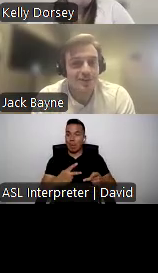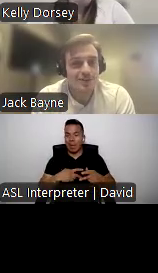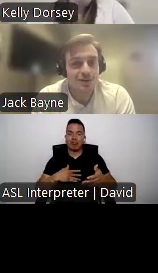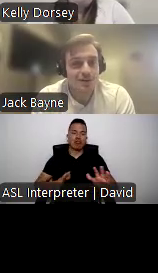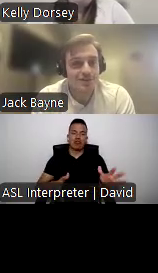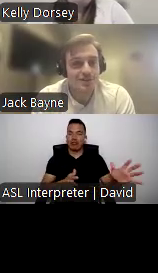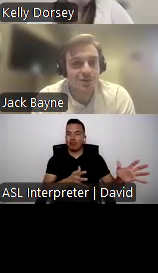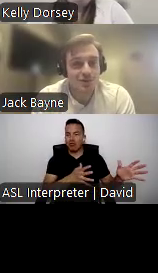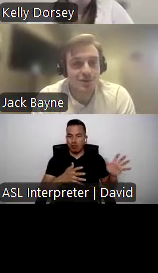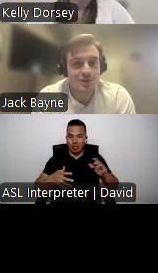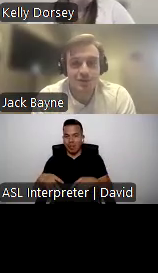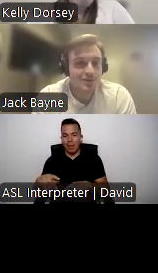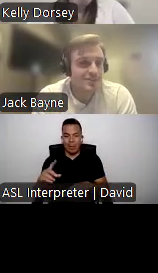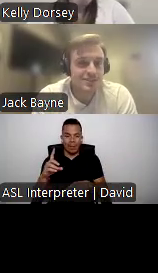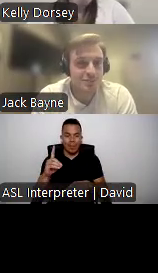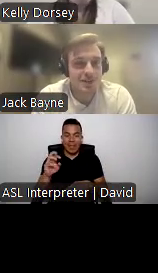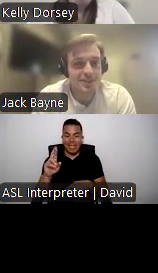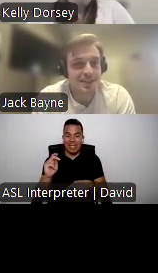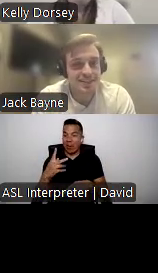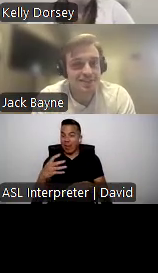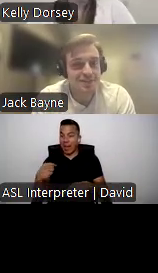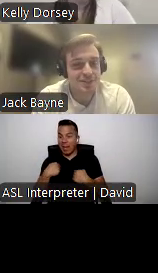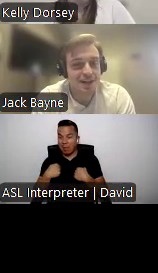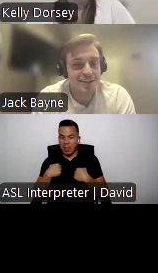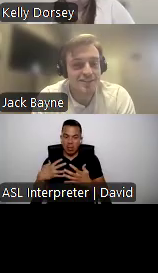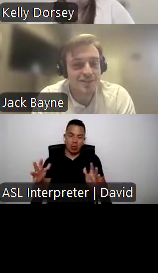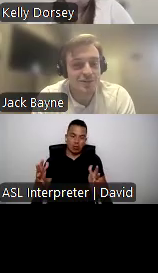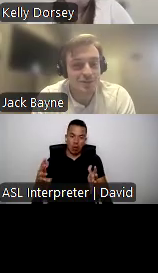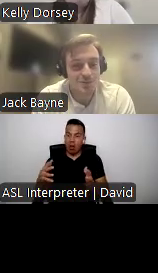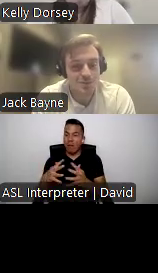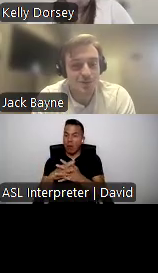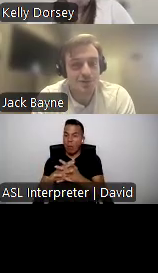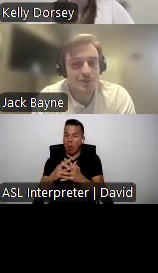I would talk Ravens and Orioles for 10 minutes at the end of every class. So, it was really fun